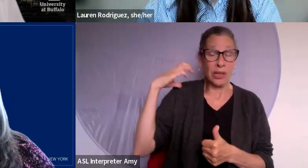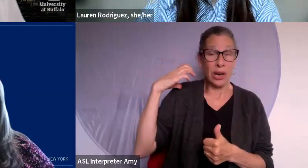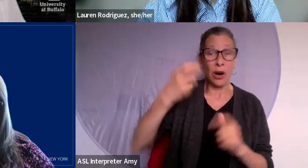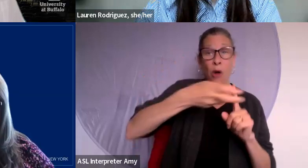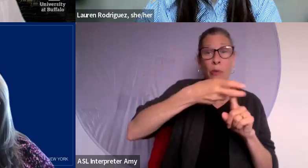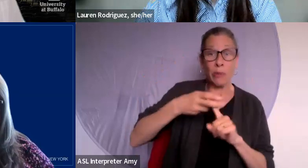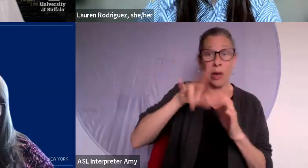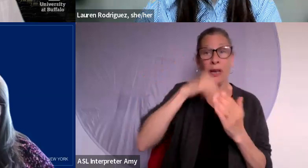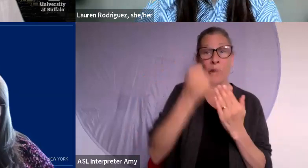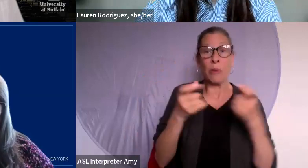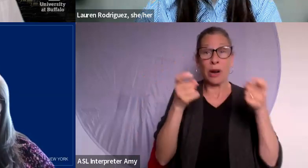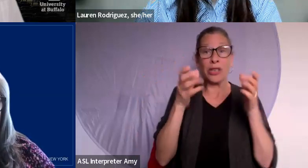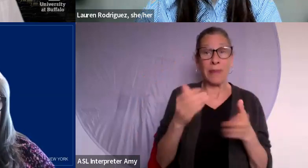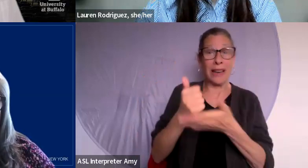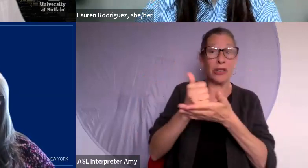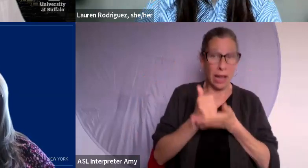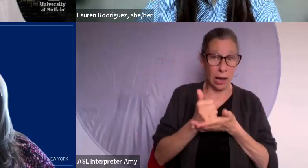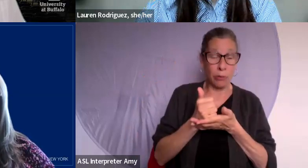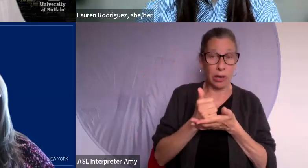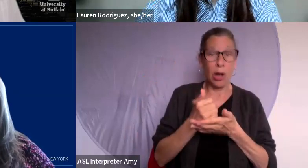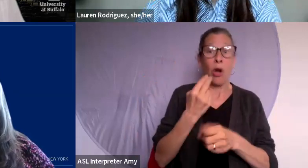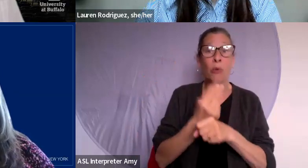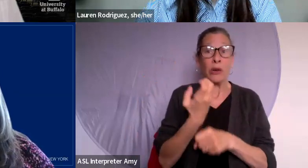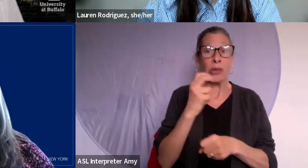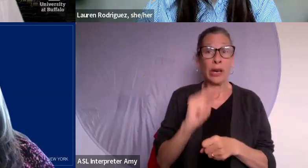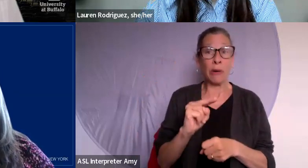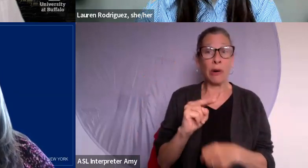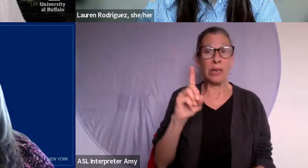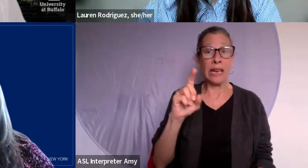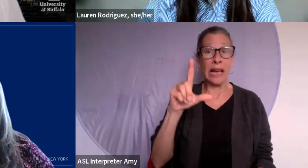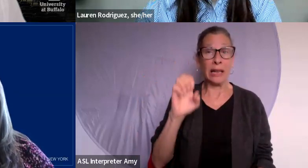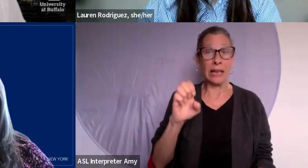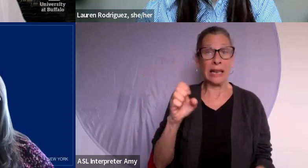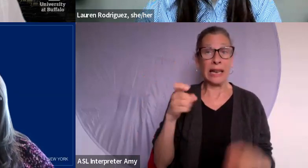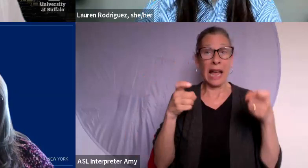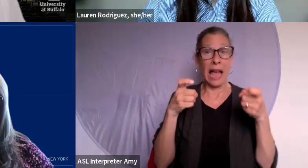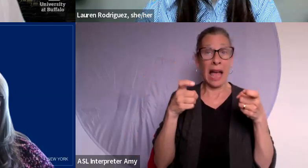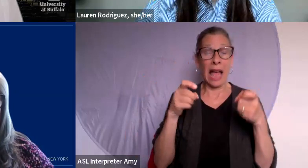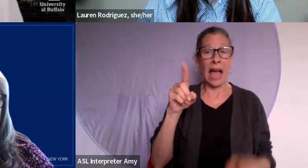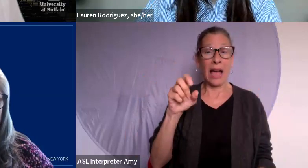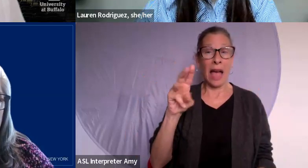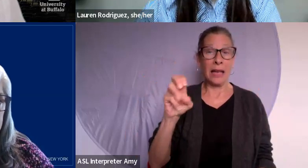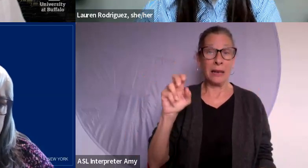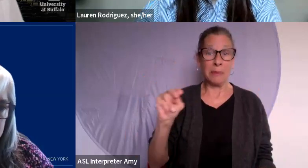help us with this whole work stream. We are using our own DLE administration team here at the system level, we have a student